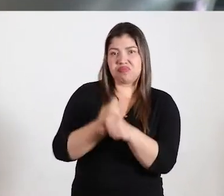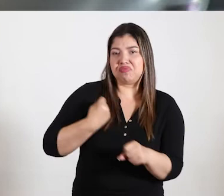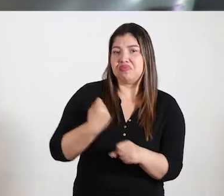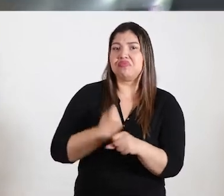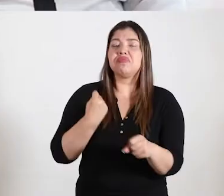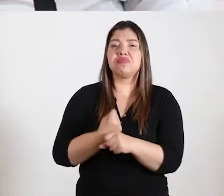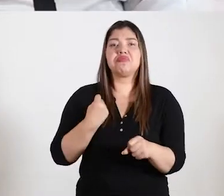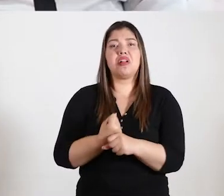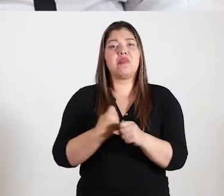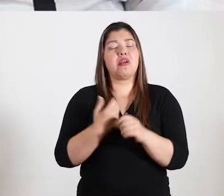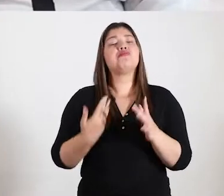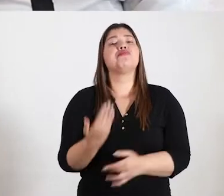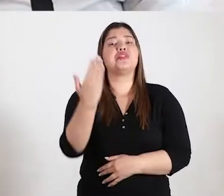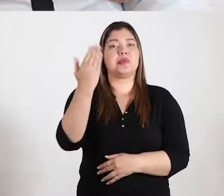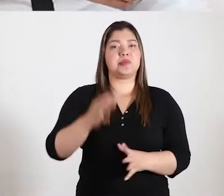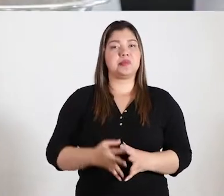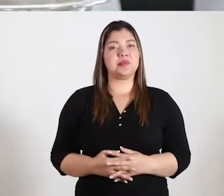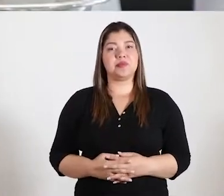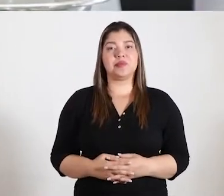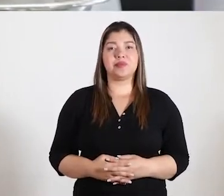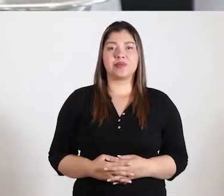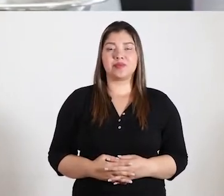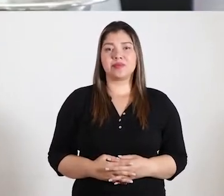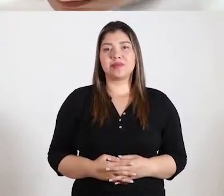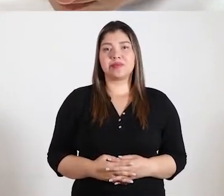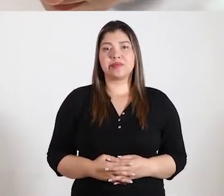of the damages to the environment.